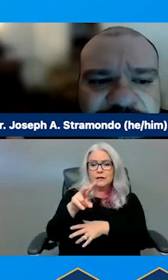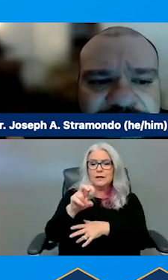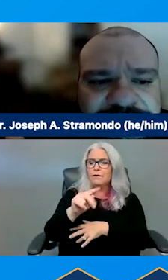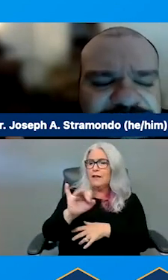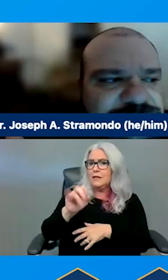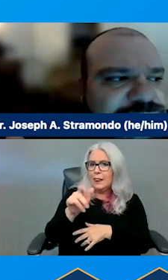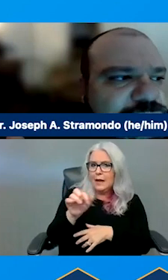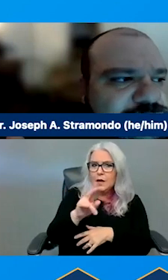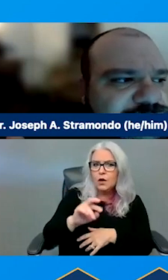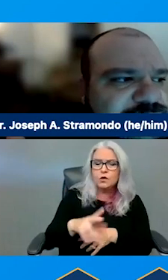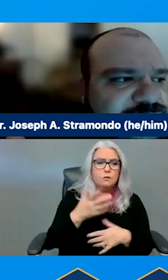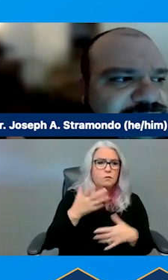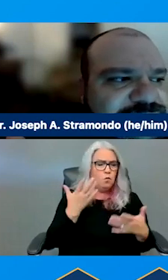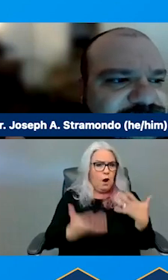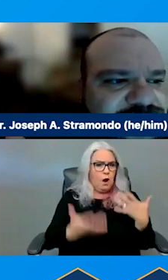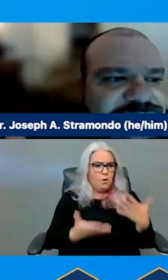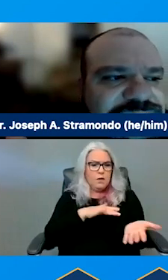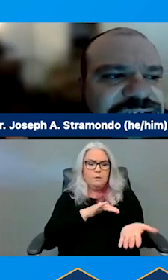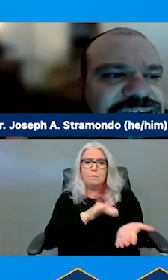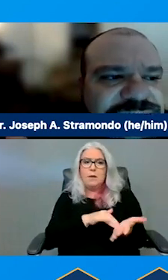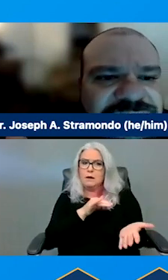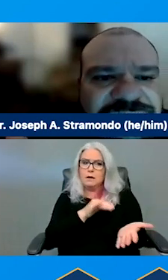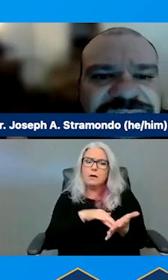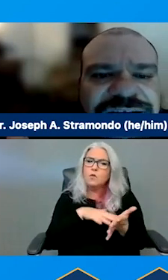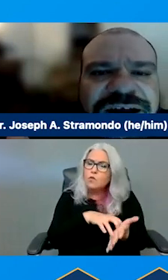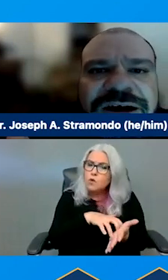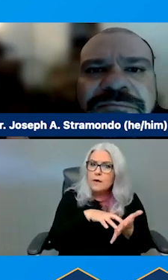very medically fragile people so of course they're going to get